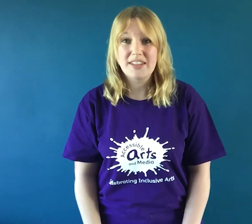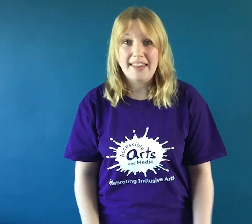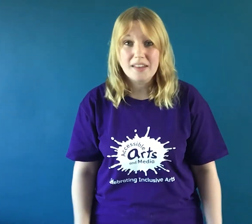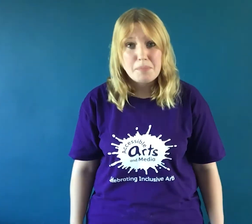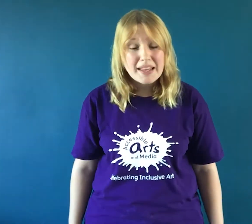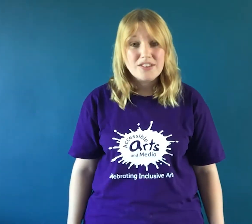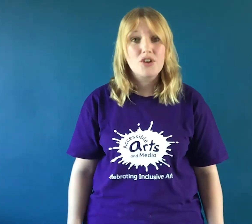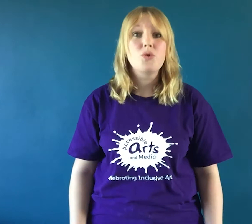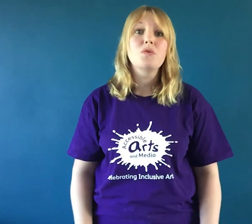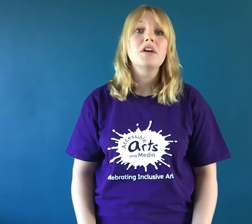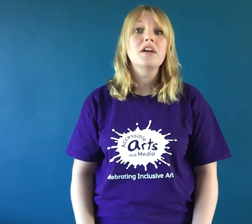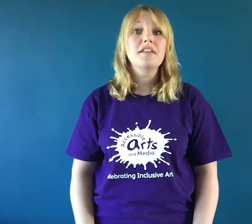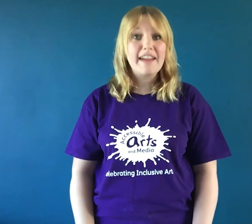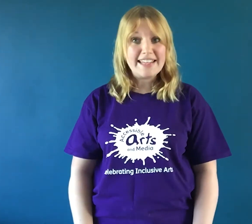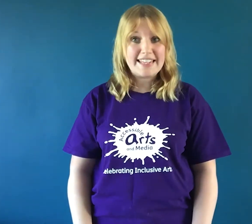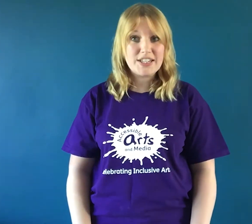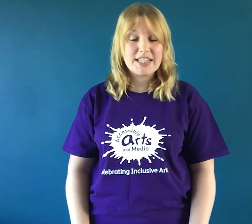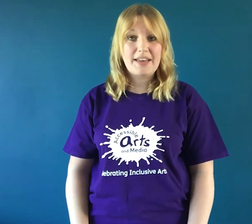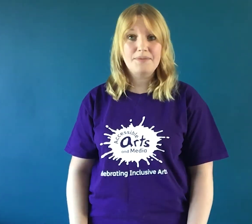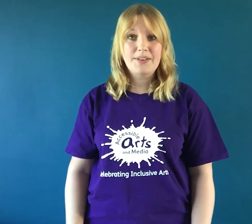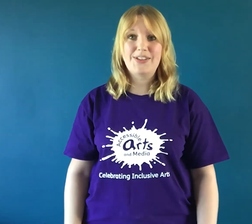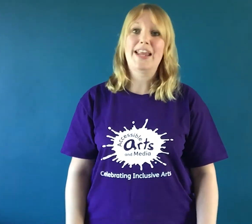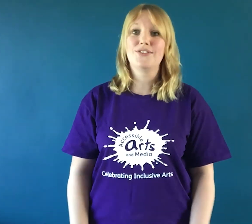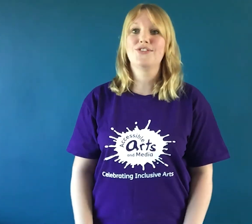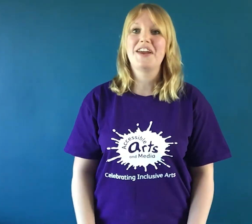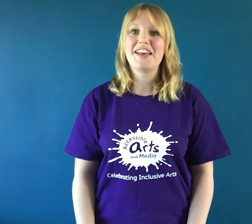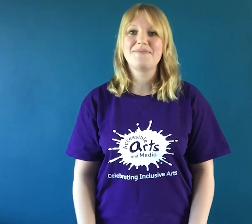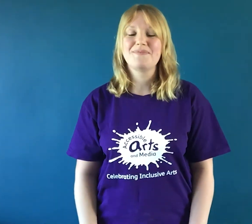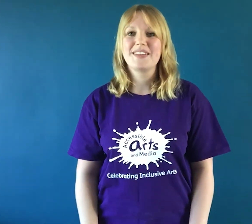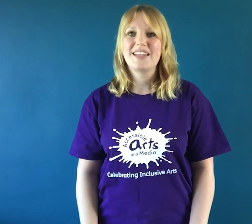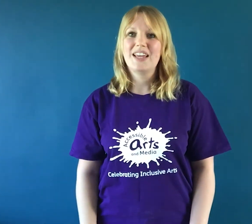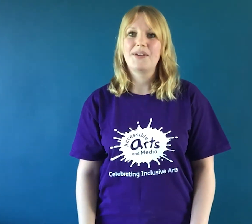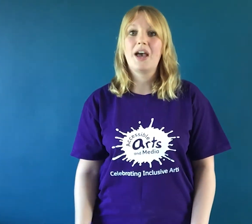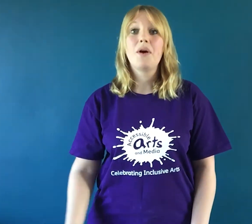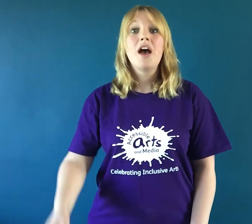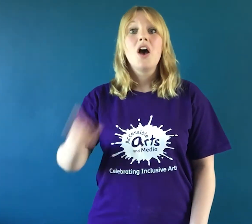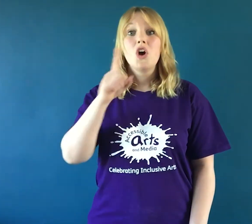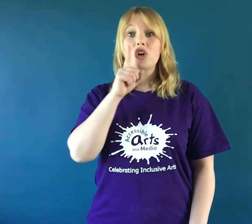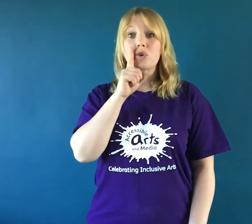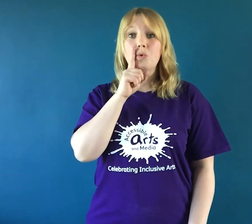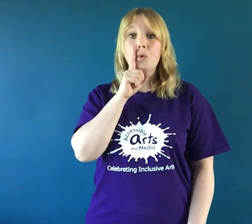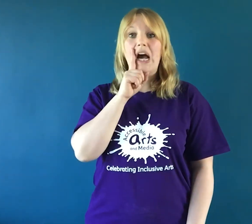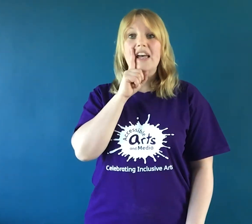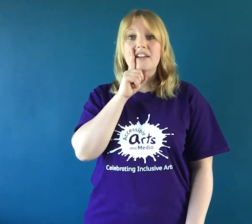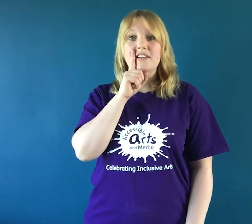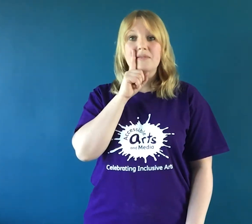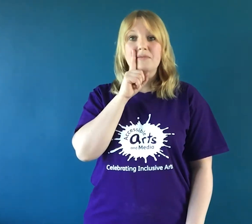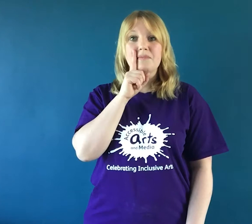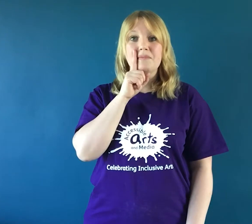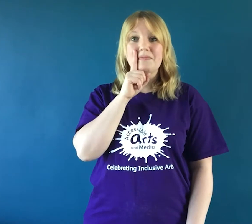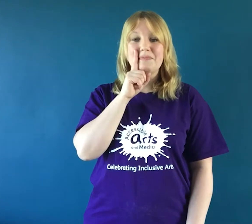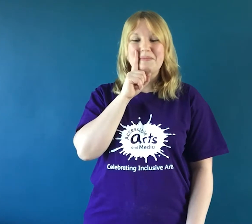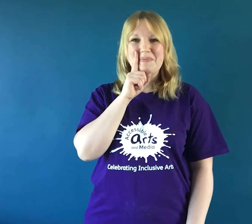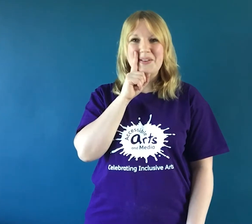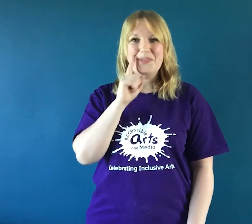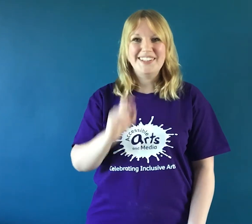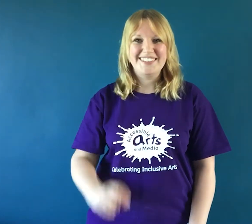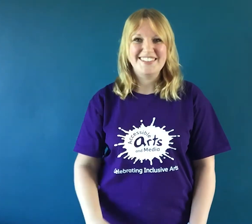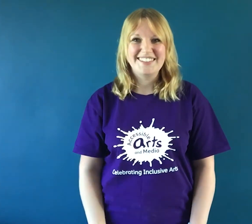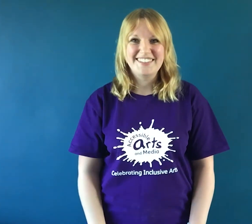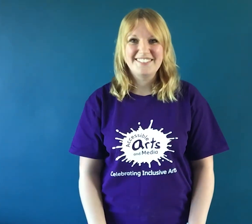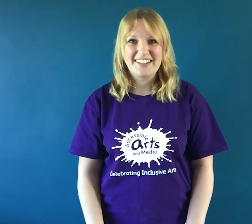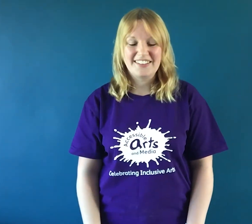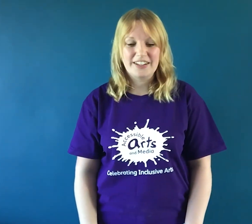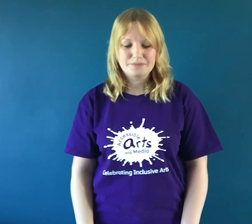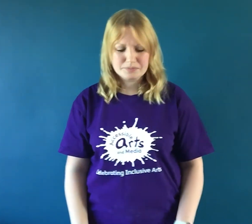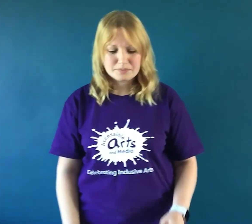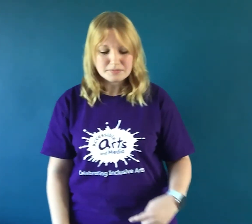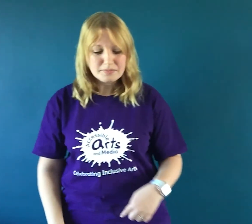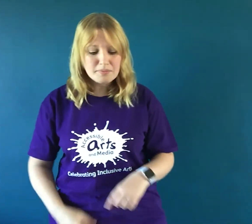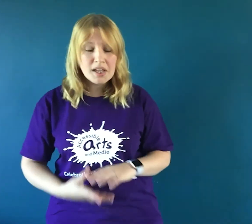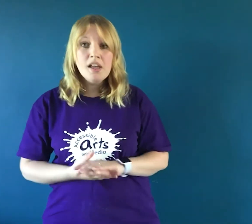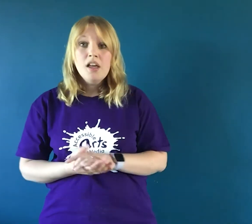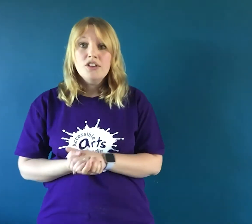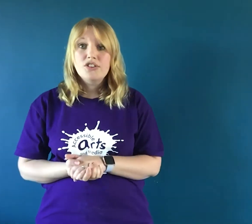gets a bit too crazy doesn’t it? So let‘s all try that here we go quiet. Well done fantastic.